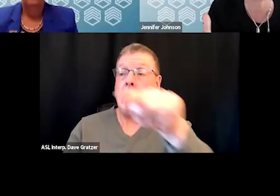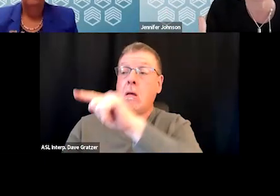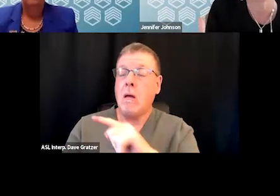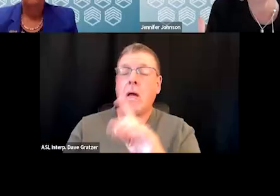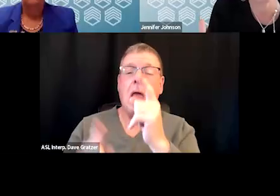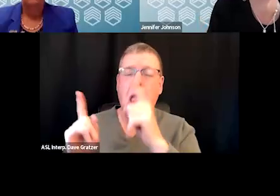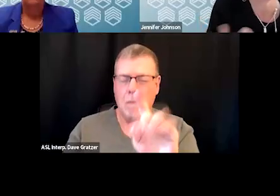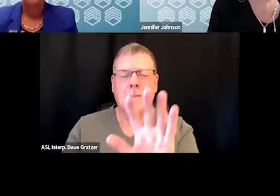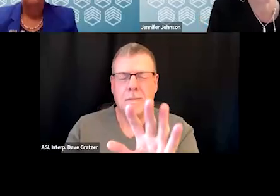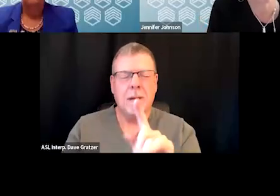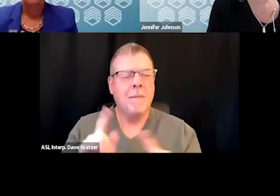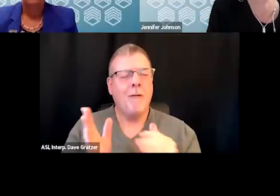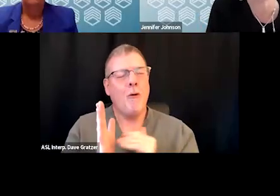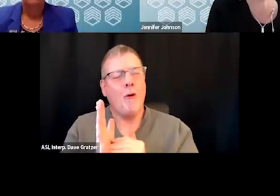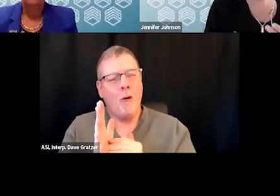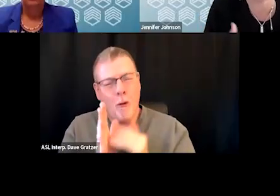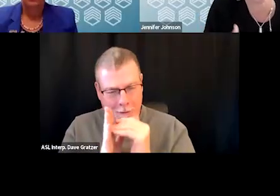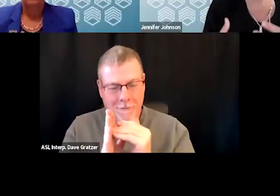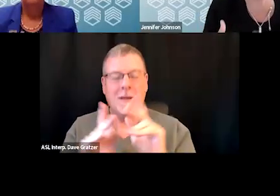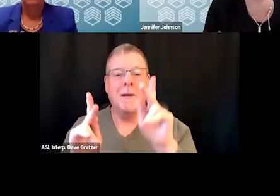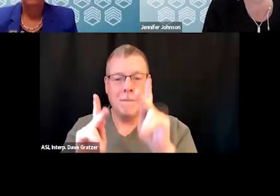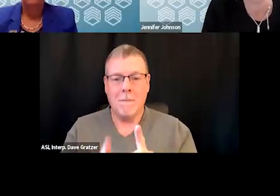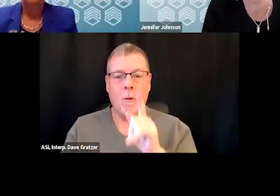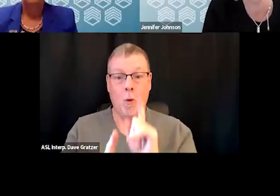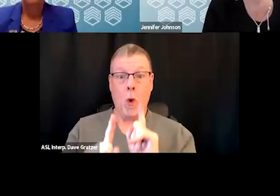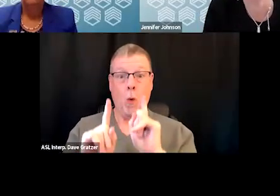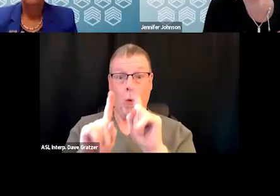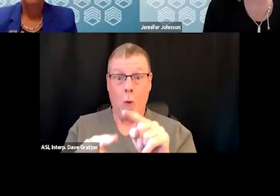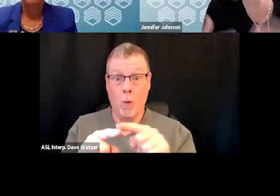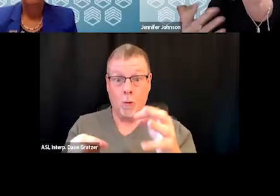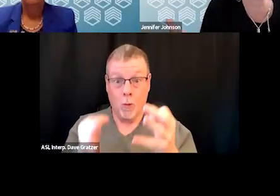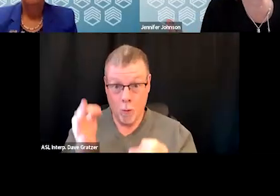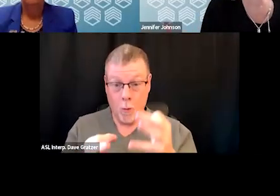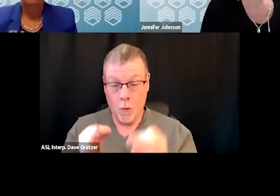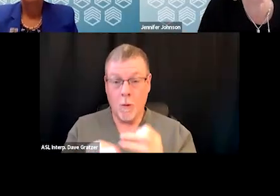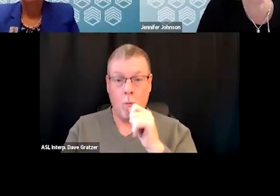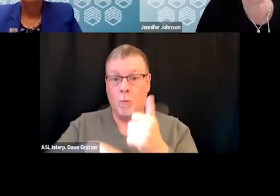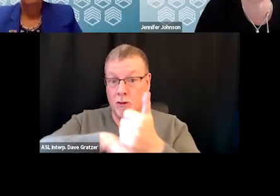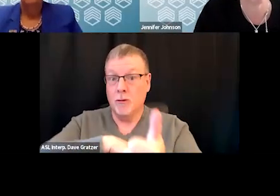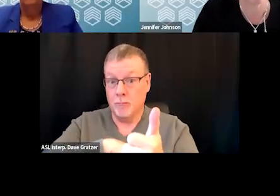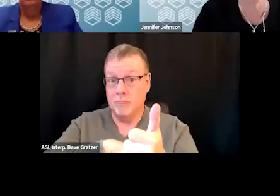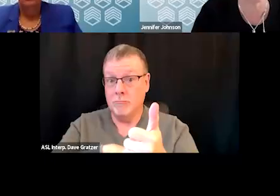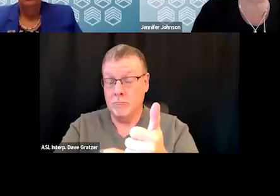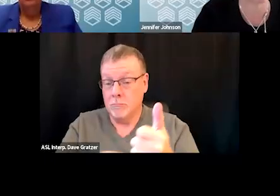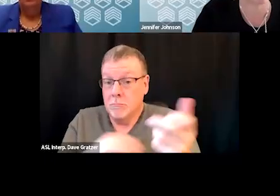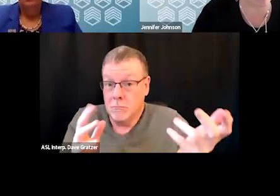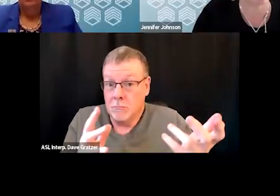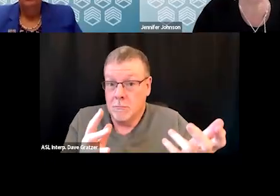But most frequently, it's going to be the person who's in court, um, for their matter and is not doing well.